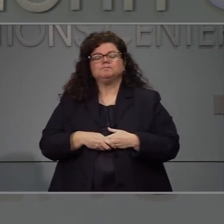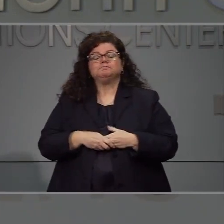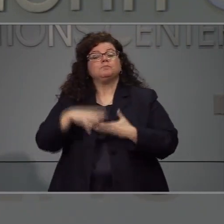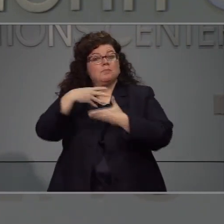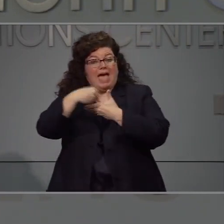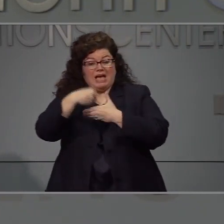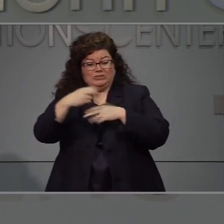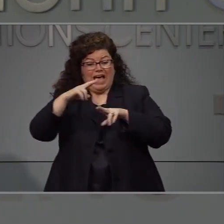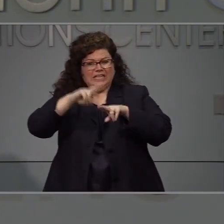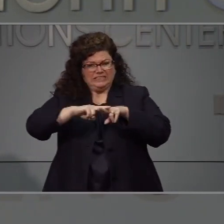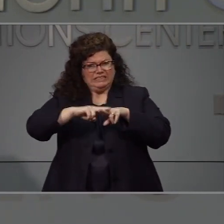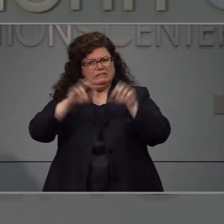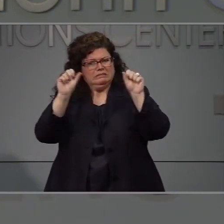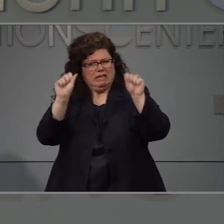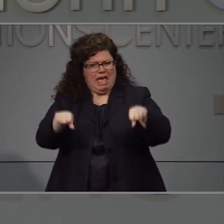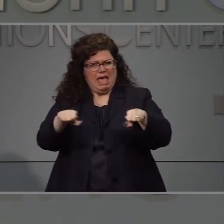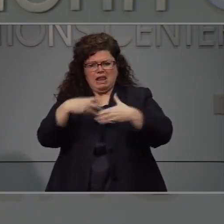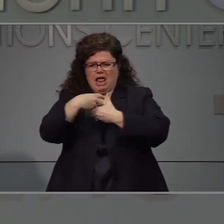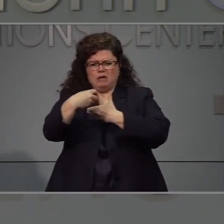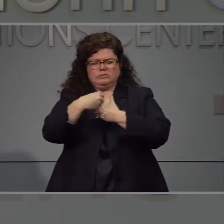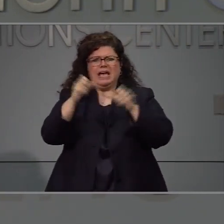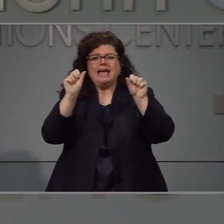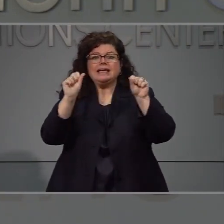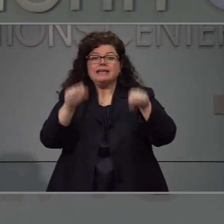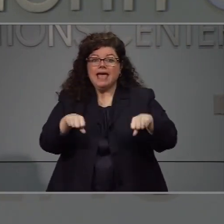KNOW THAT SAFETY PRECAUTIONS OUR WILL BE GOOD FOR BUSINESS.